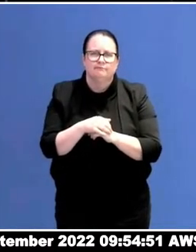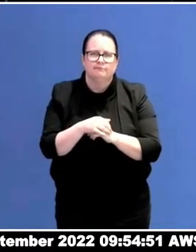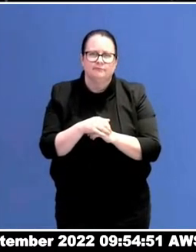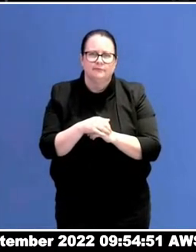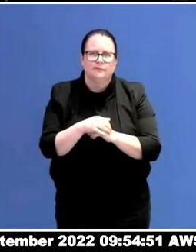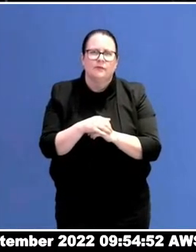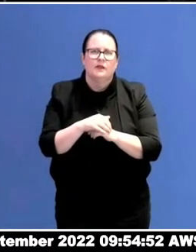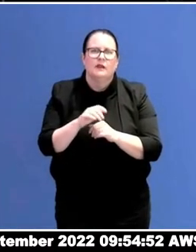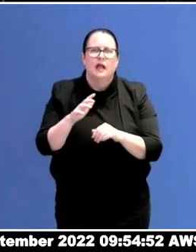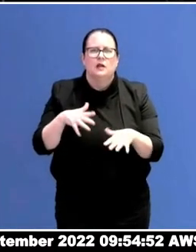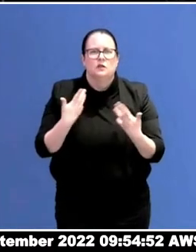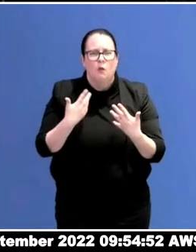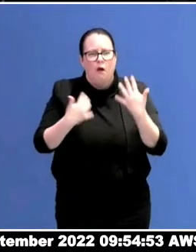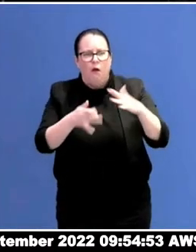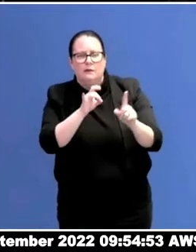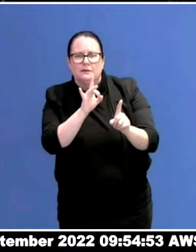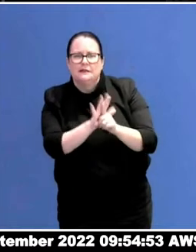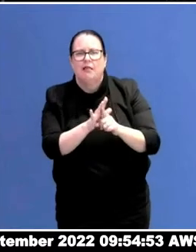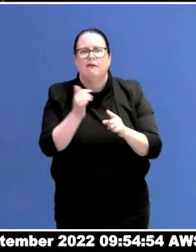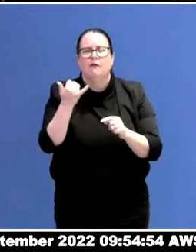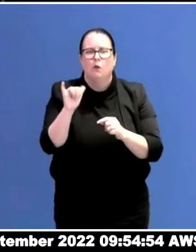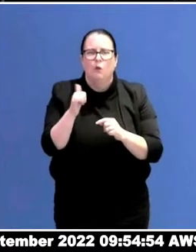to him injuring himself or, you know, in trouble.